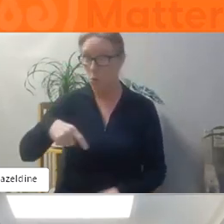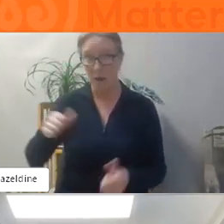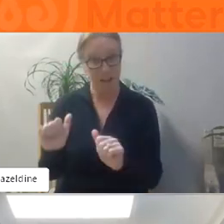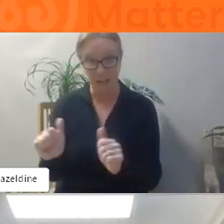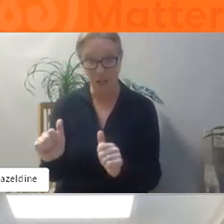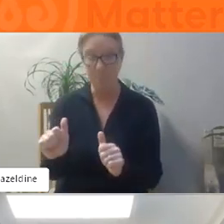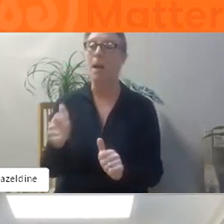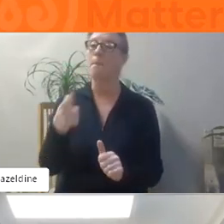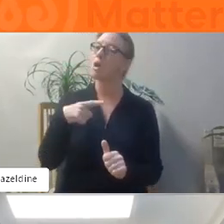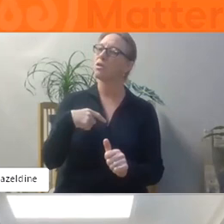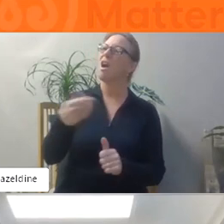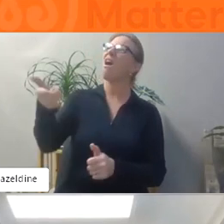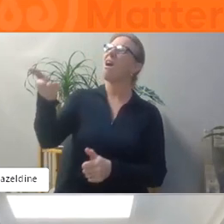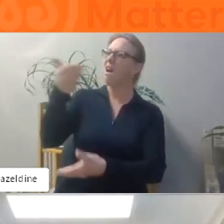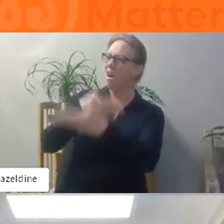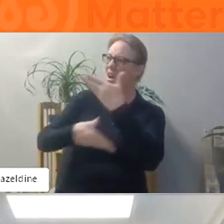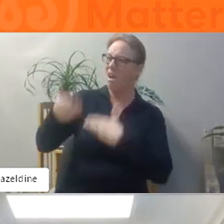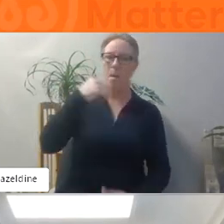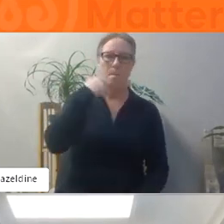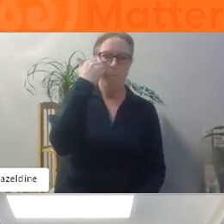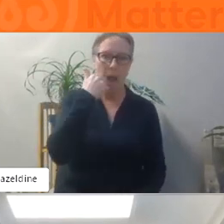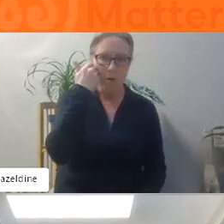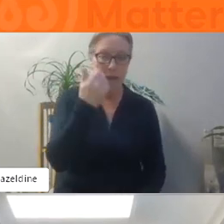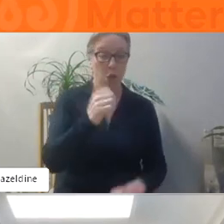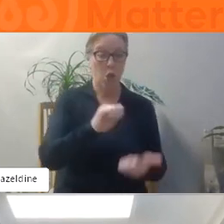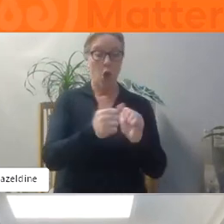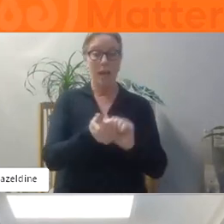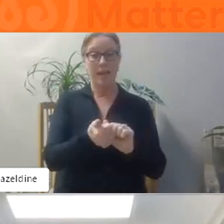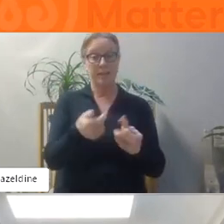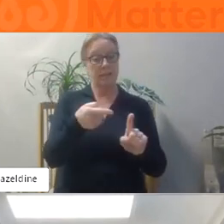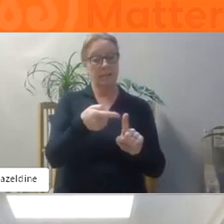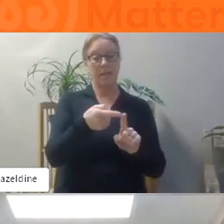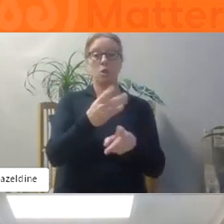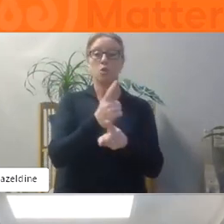Māori colleagues in particular, they talk also now about indigenising